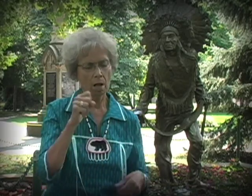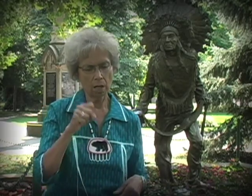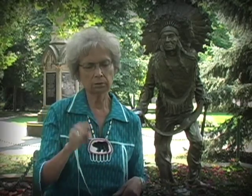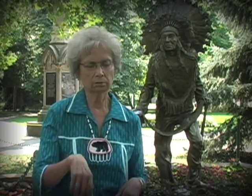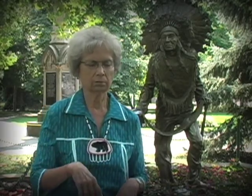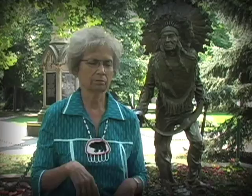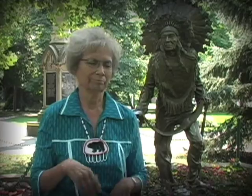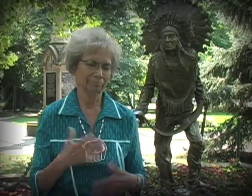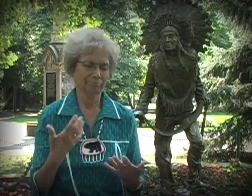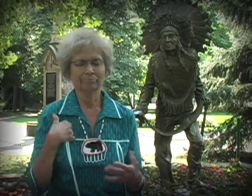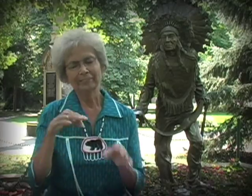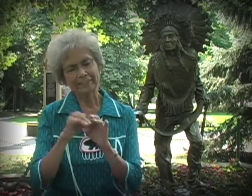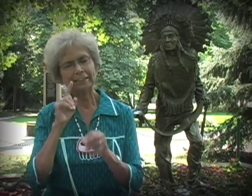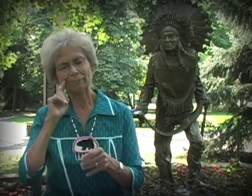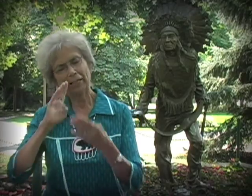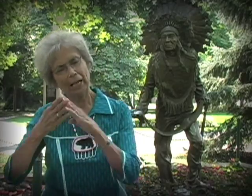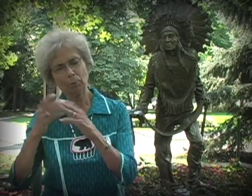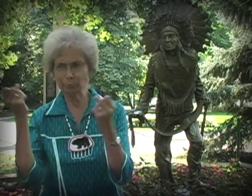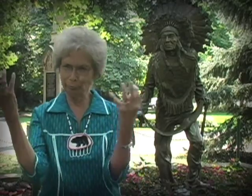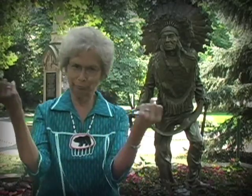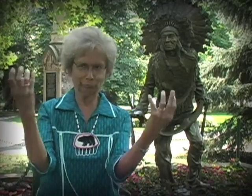Yeah… So I remain in the Deaf community with open communication through sign language.